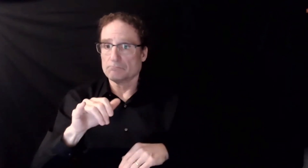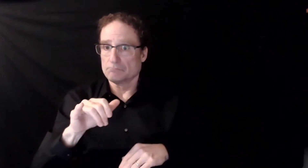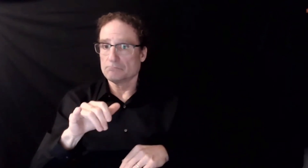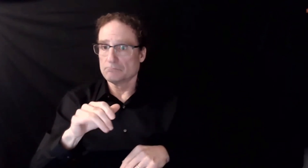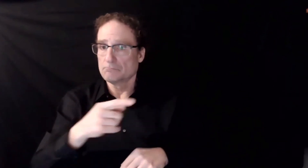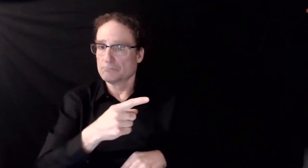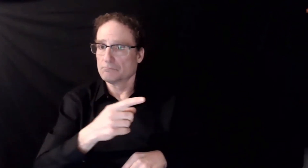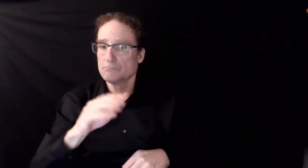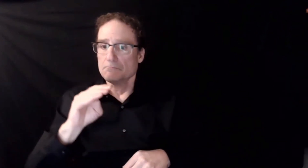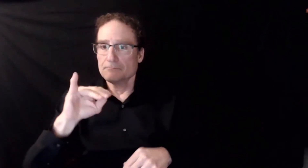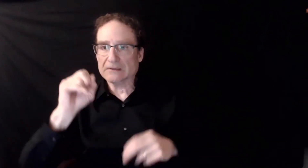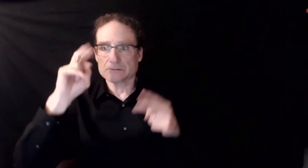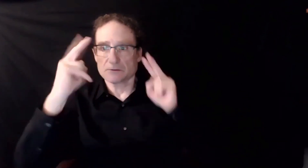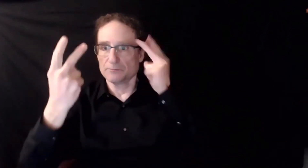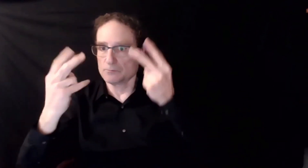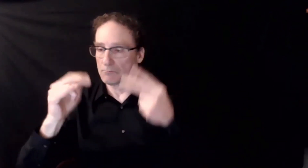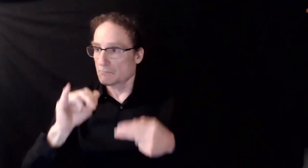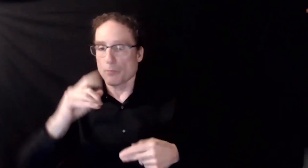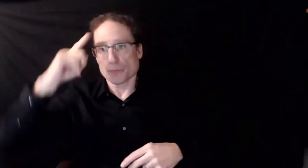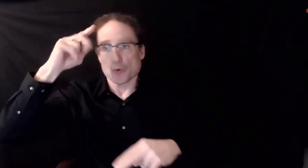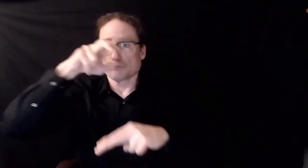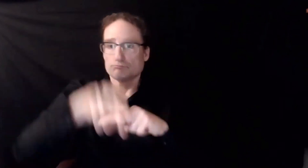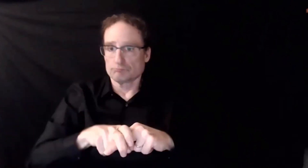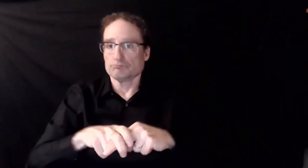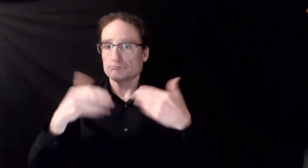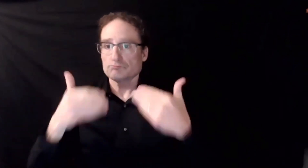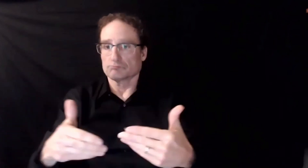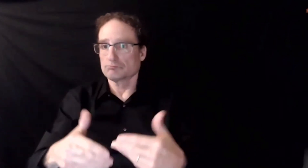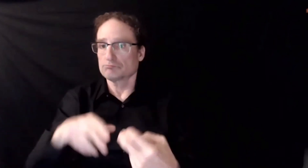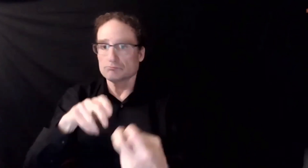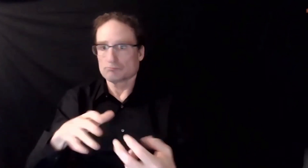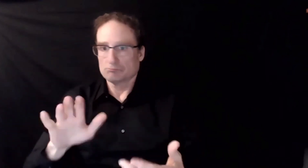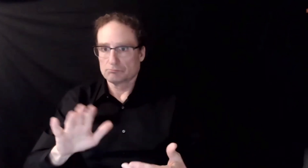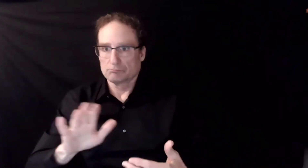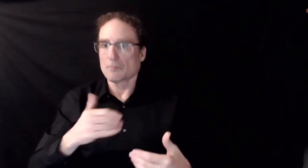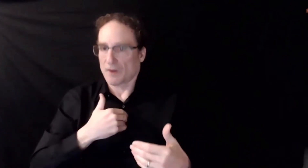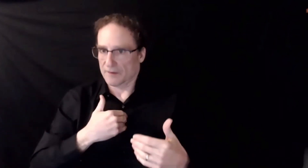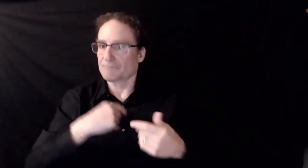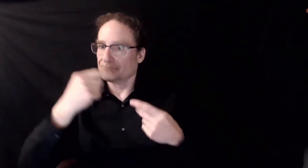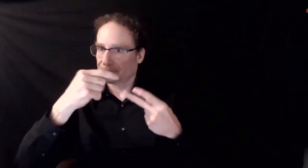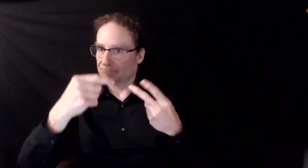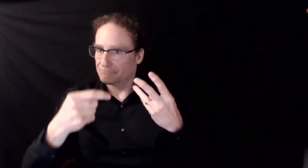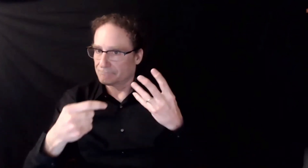and they had to make these adjustments within their office. And they thought that this was just going to be a quick meeting,